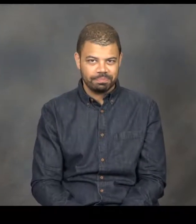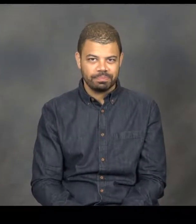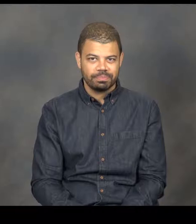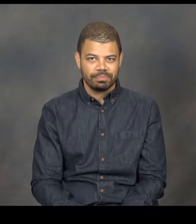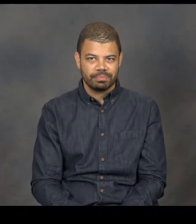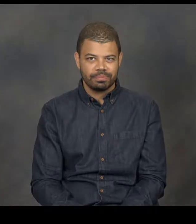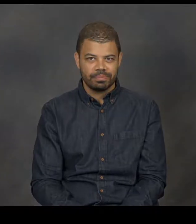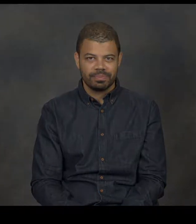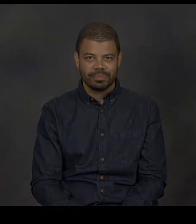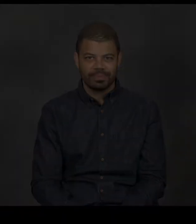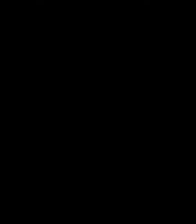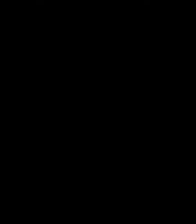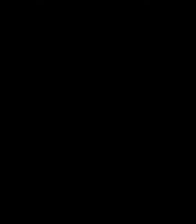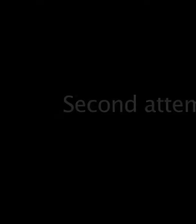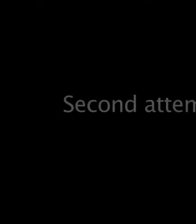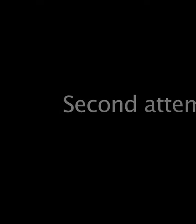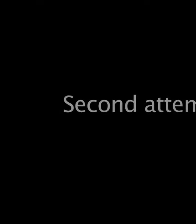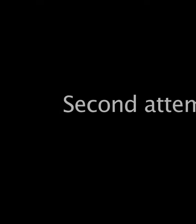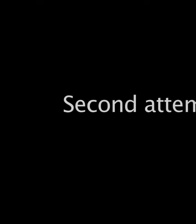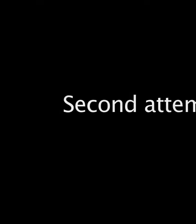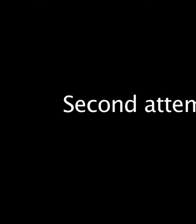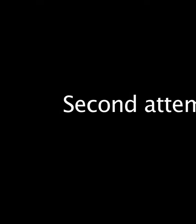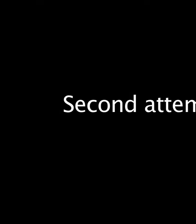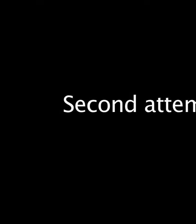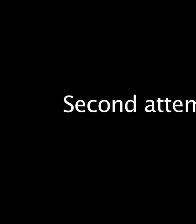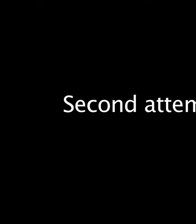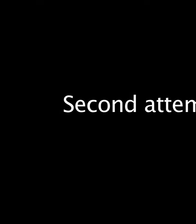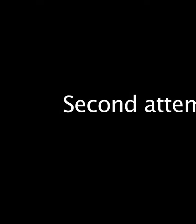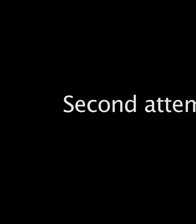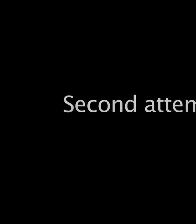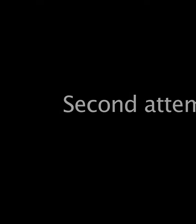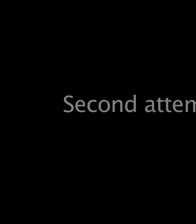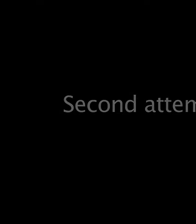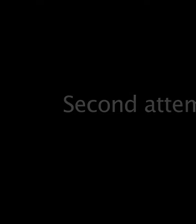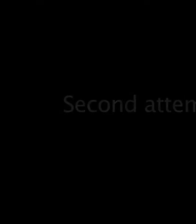so that, you know, you're not really taking two steps ahead